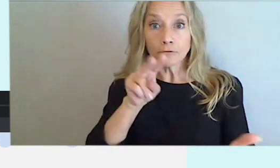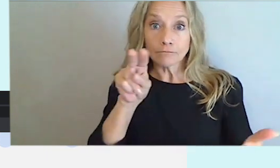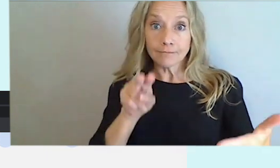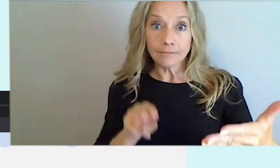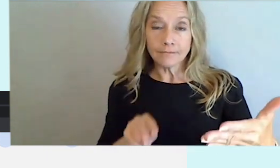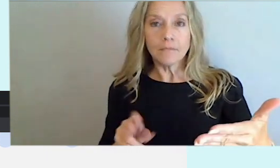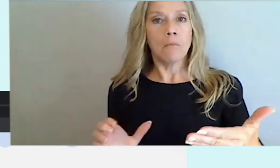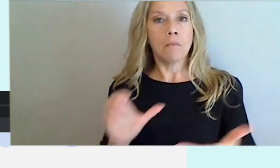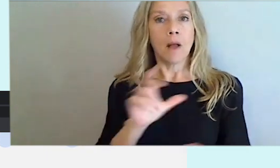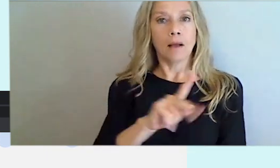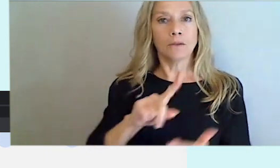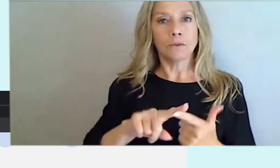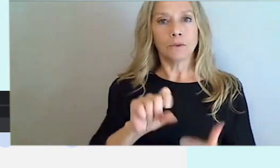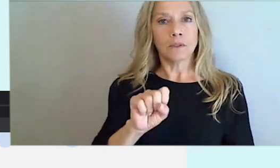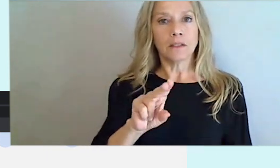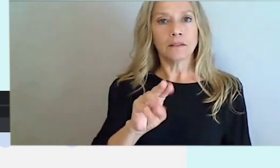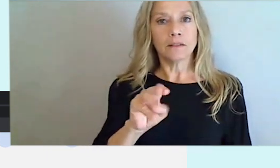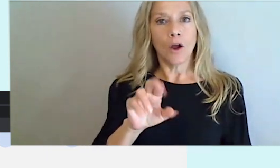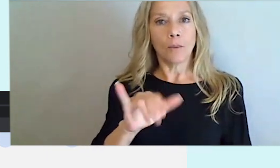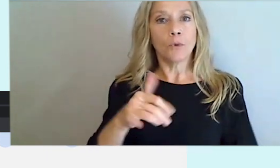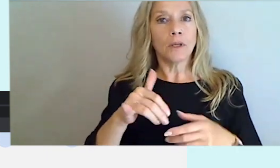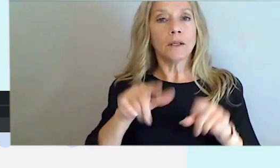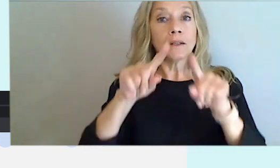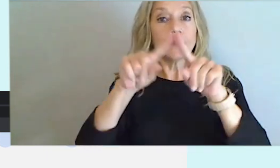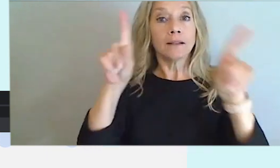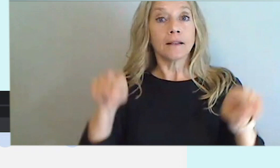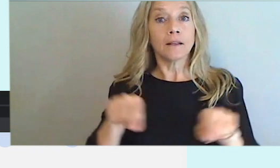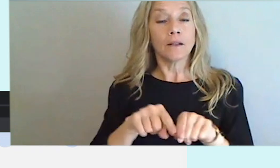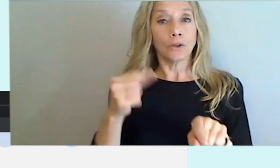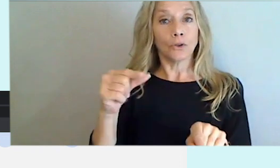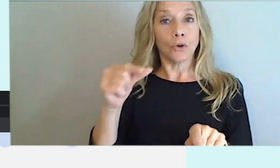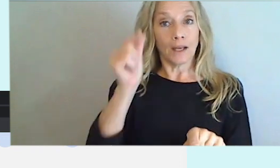The green checkmark indicates that the information on file has been reviewed.